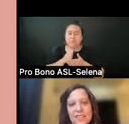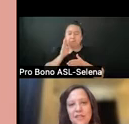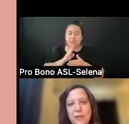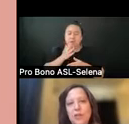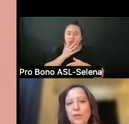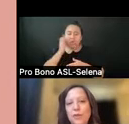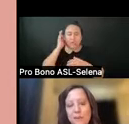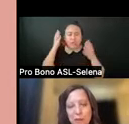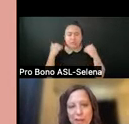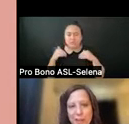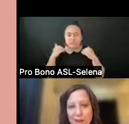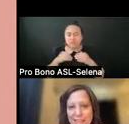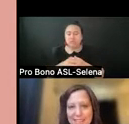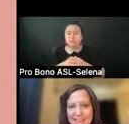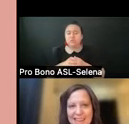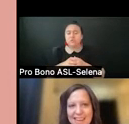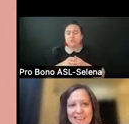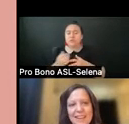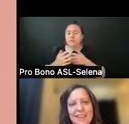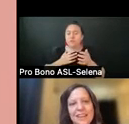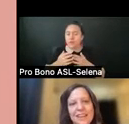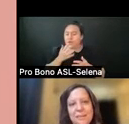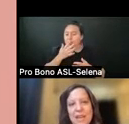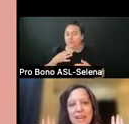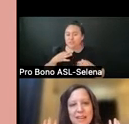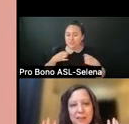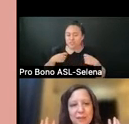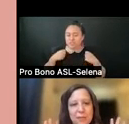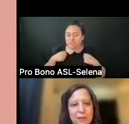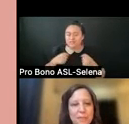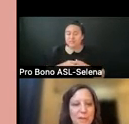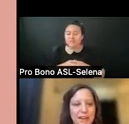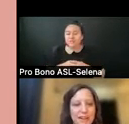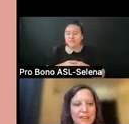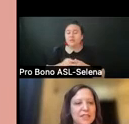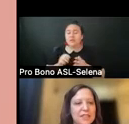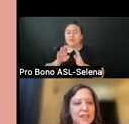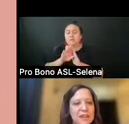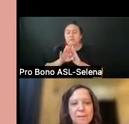I am wearing gray today. And I have a blurred background.